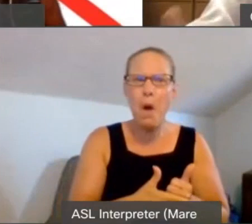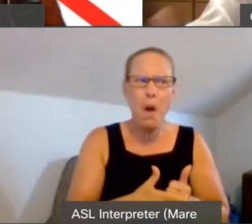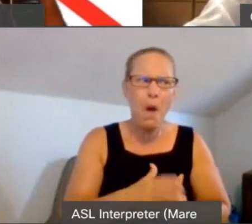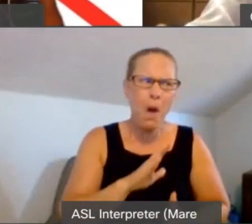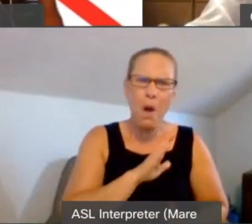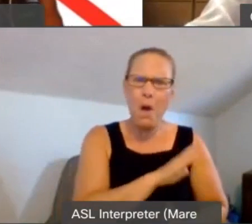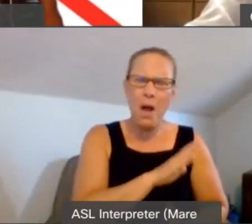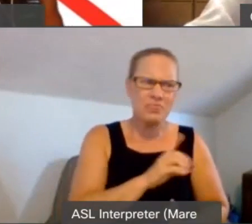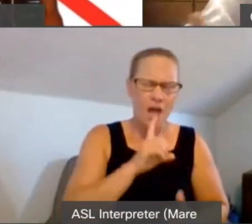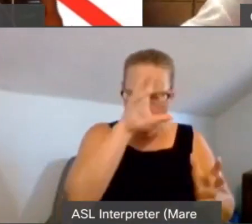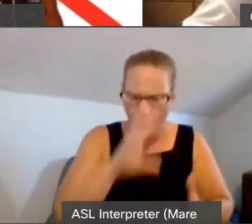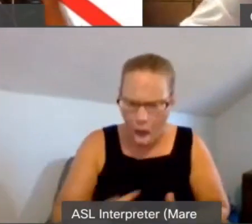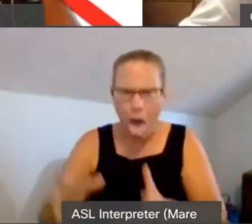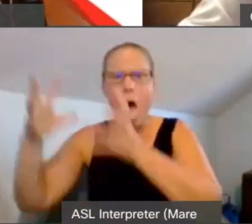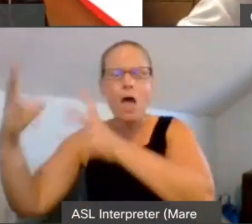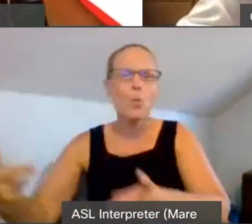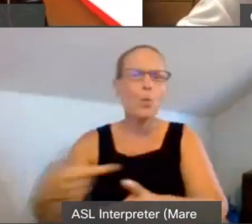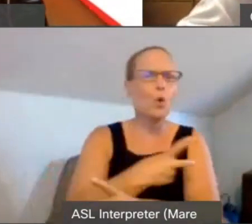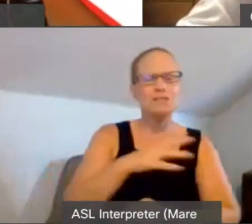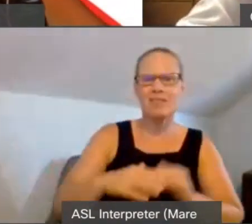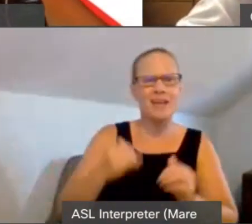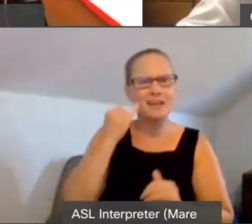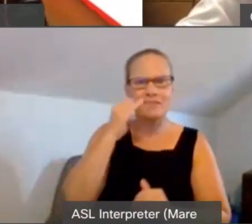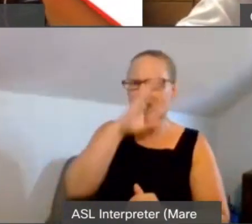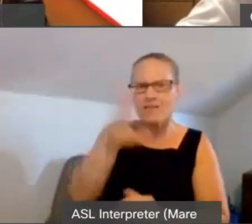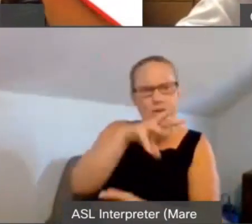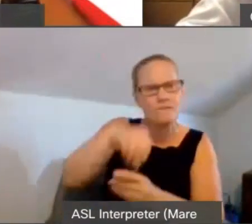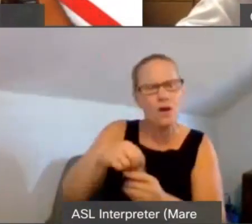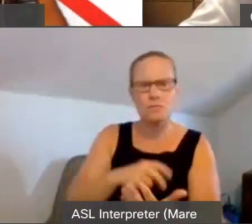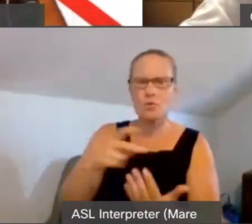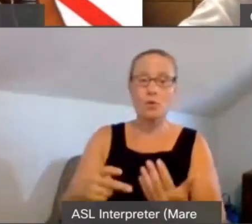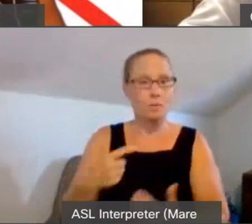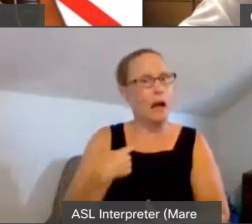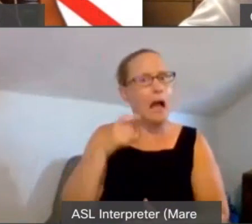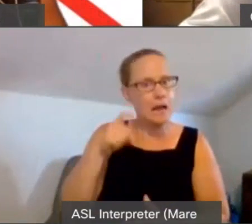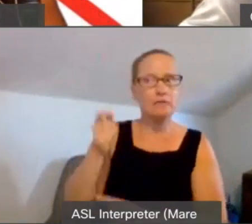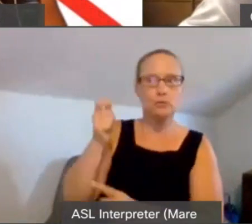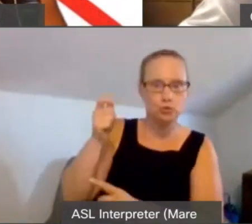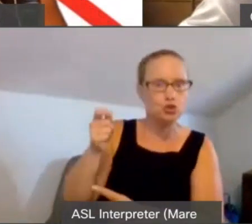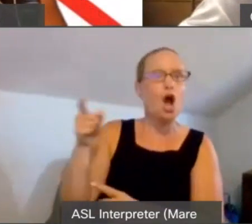came in the program and I have to explain that to our judges 'cause we have a lot of judges